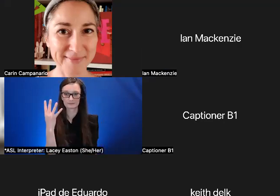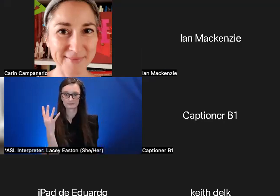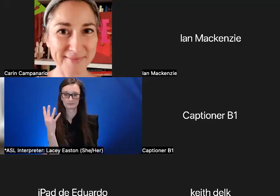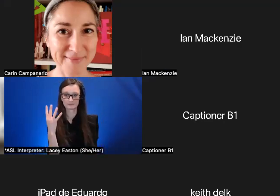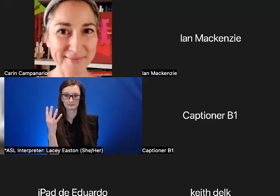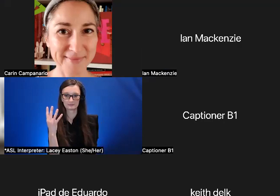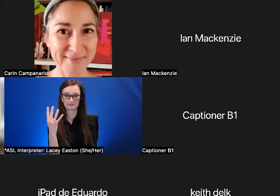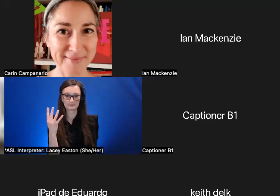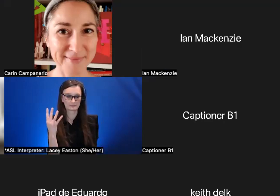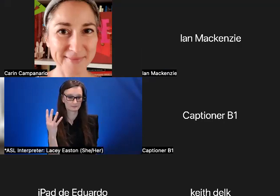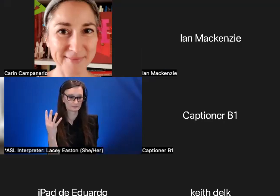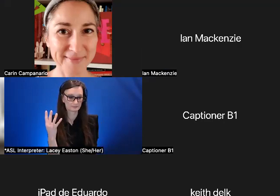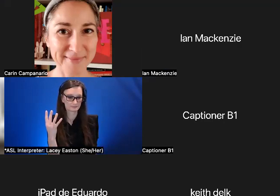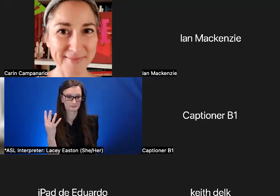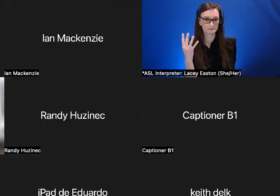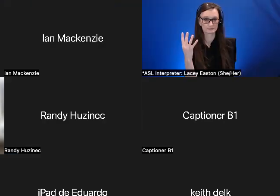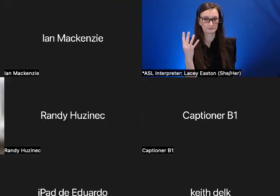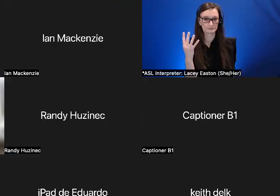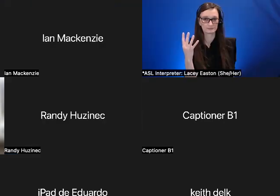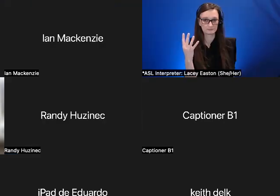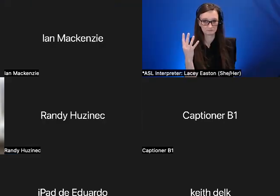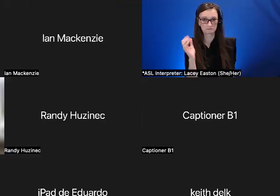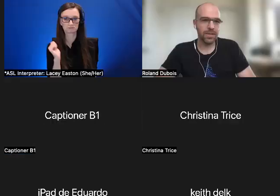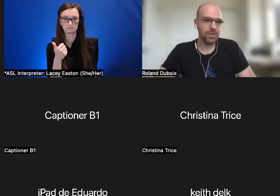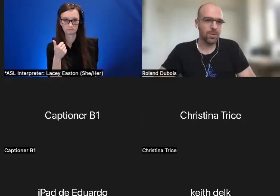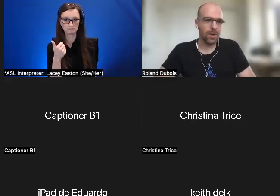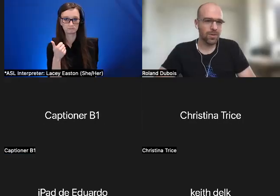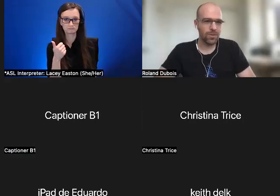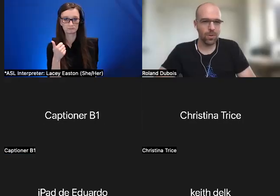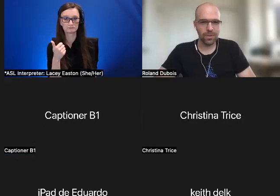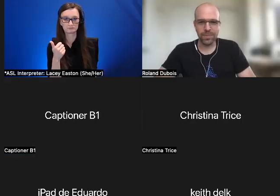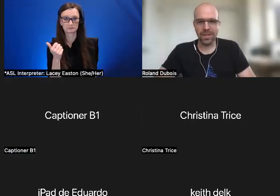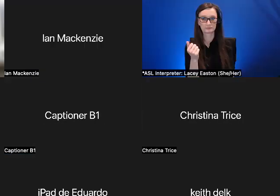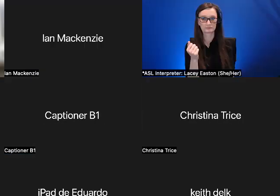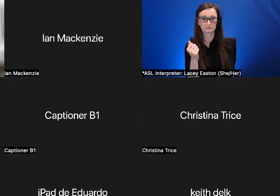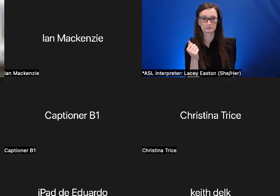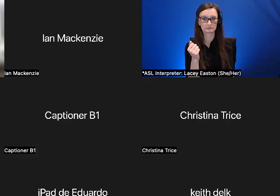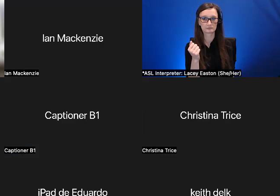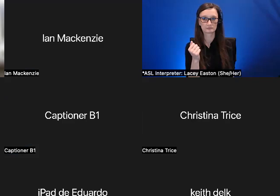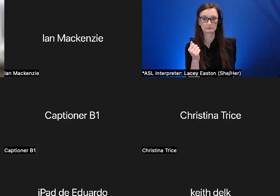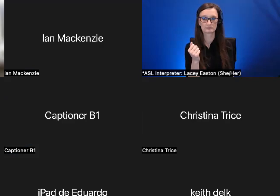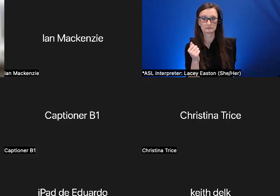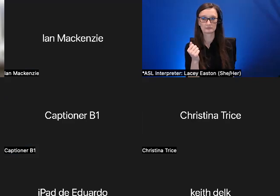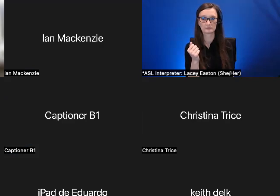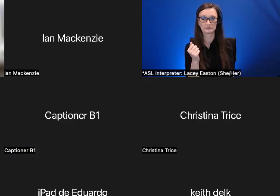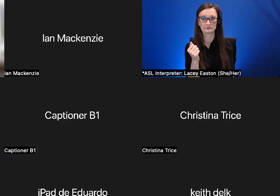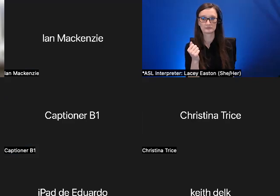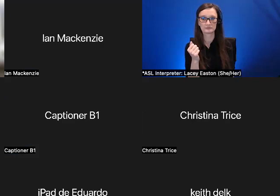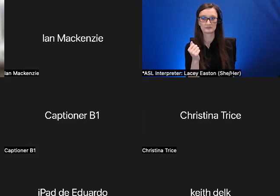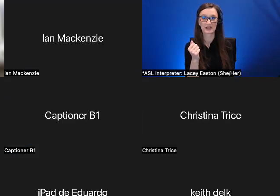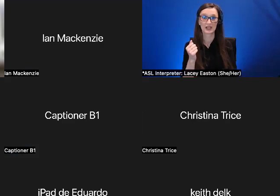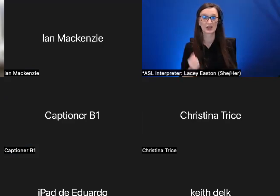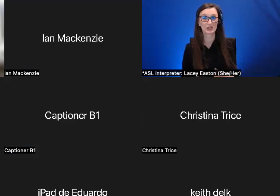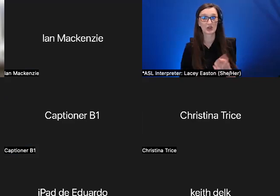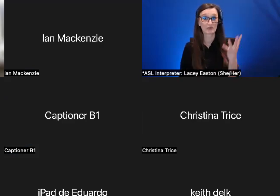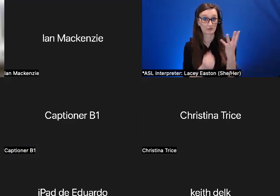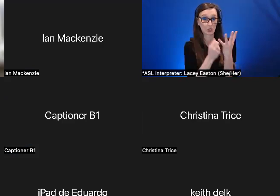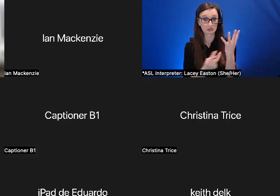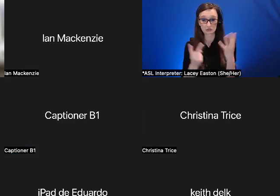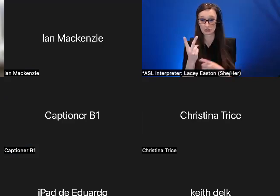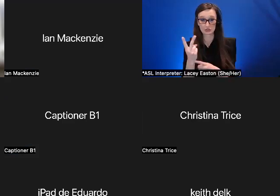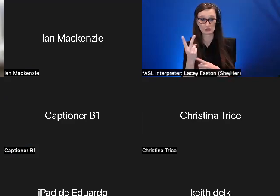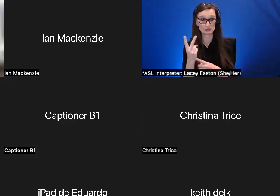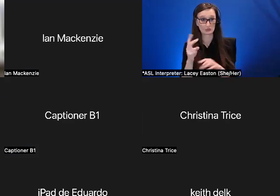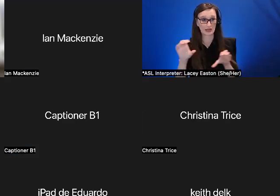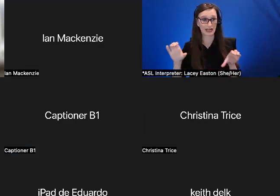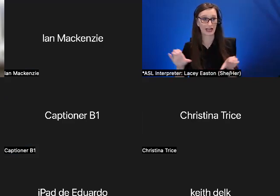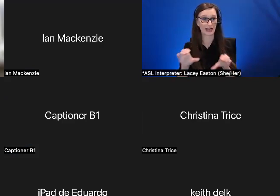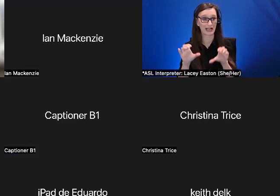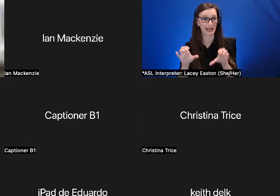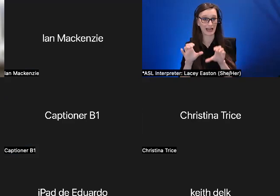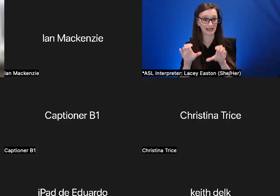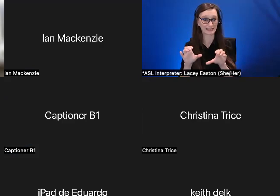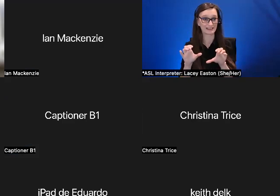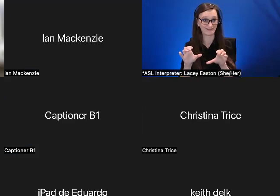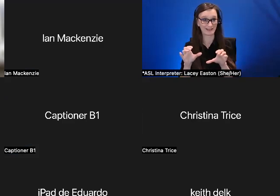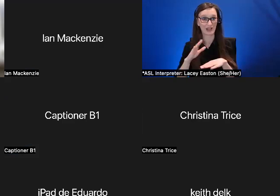people. That's good. Two of them are actively building one of the largest XR Hackathons in the